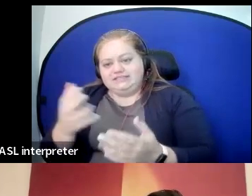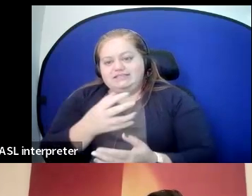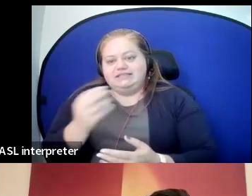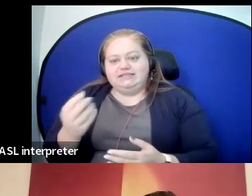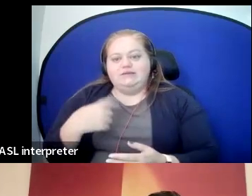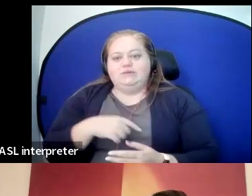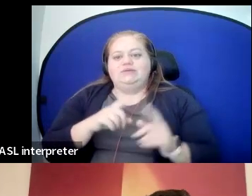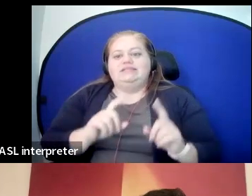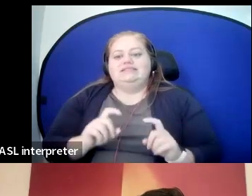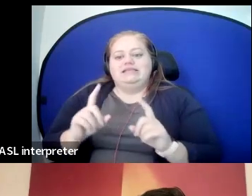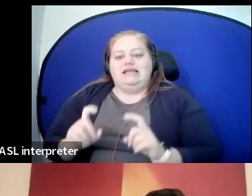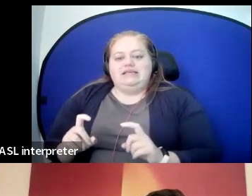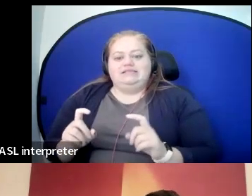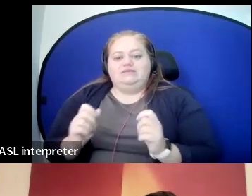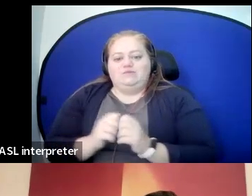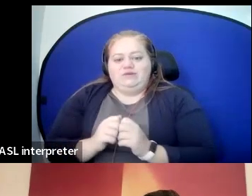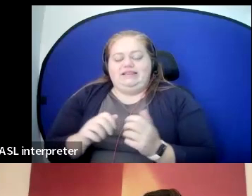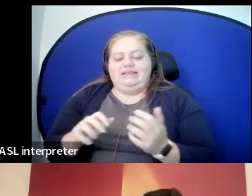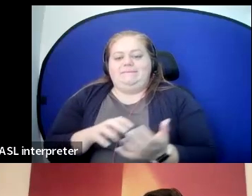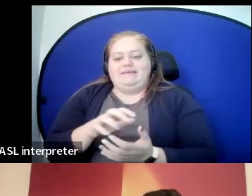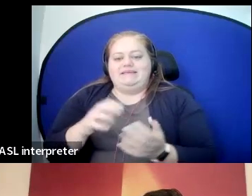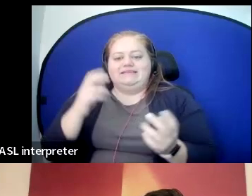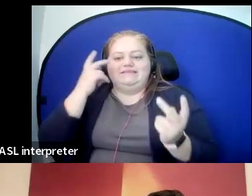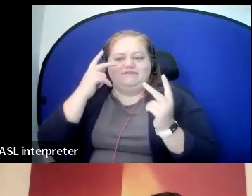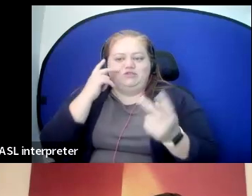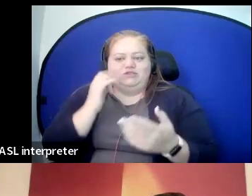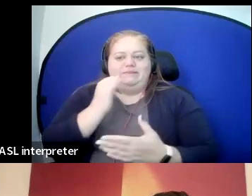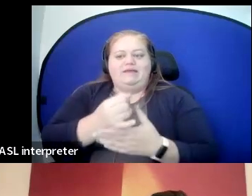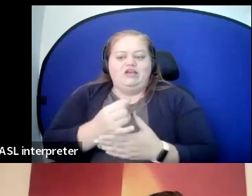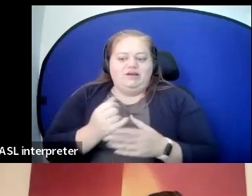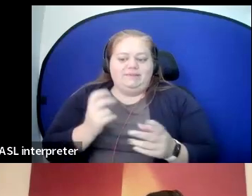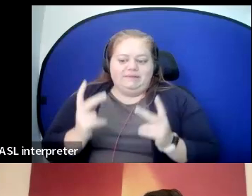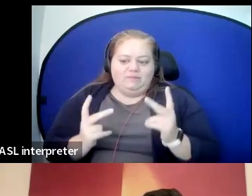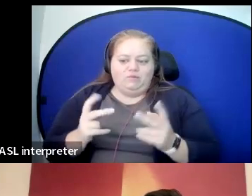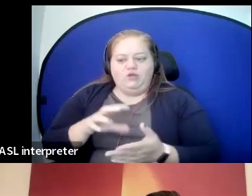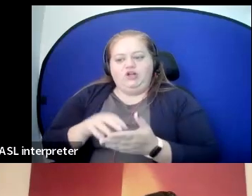test this with a range of visually impaired learners of the field.